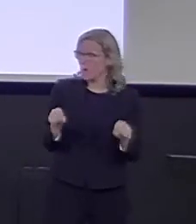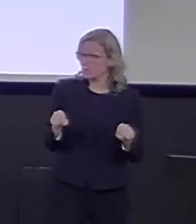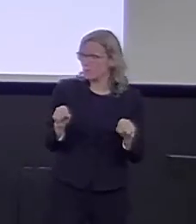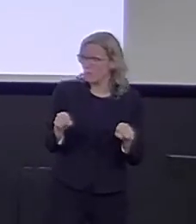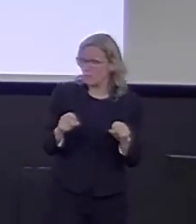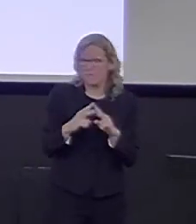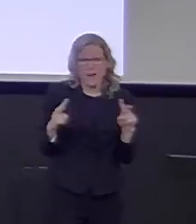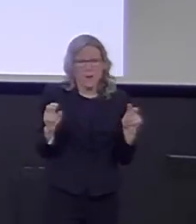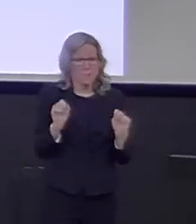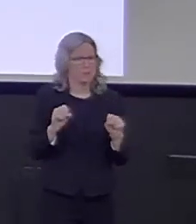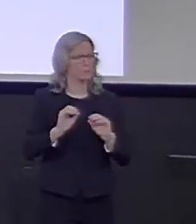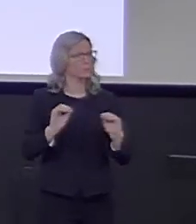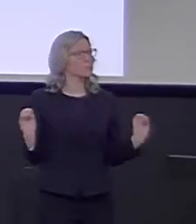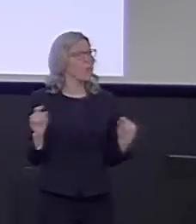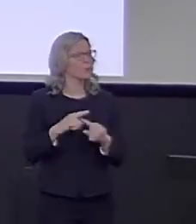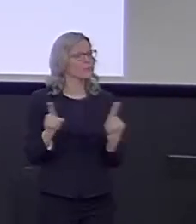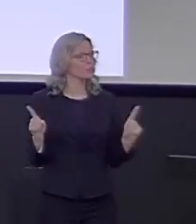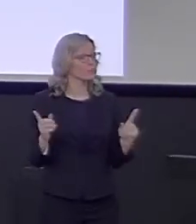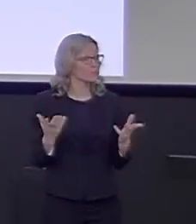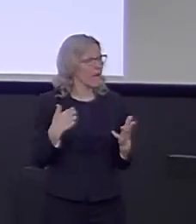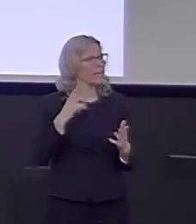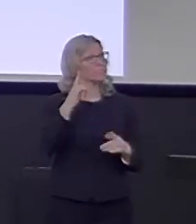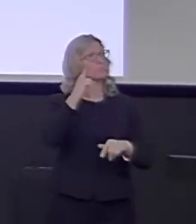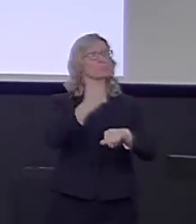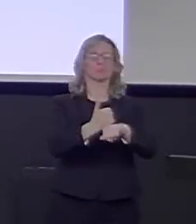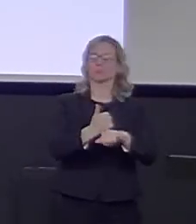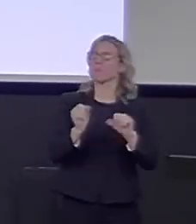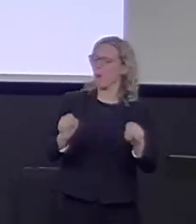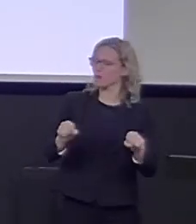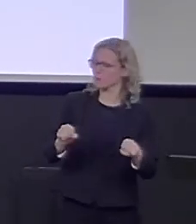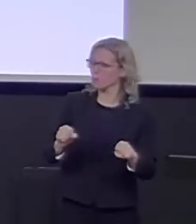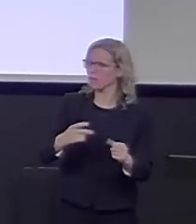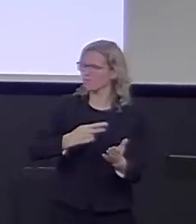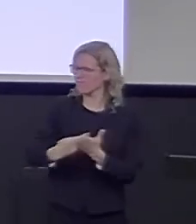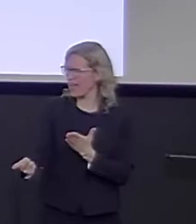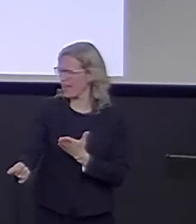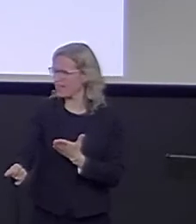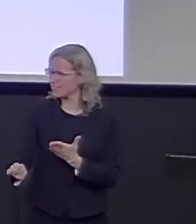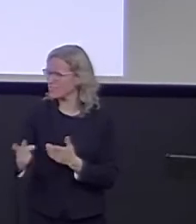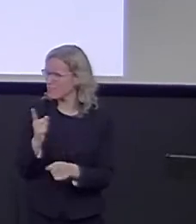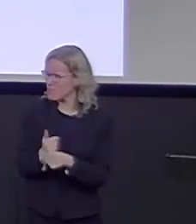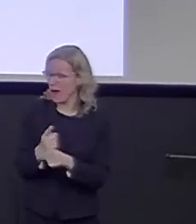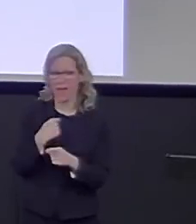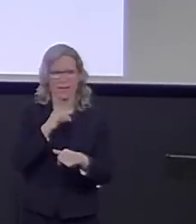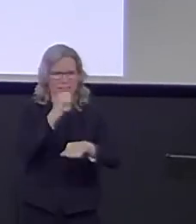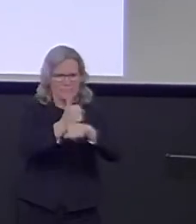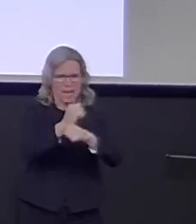because essentially this experiment was designed to fail. It was designed to fail because